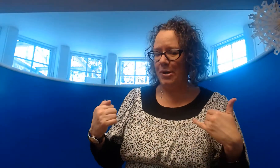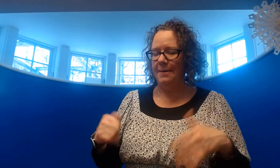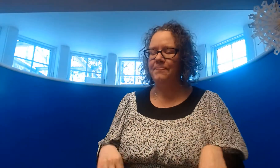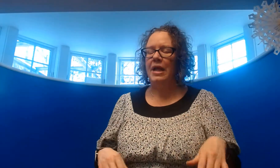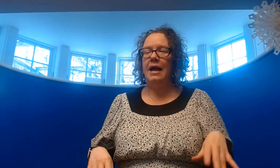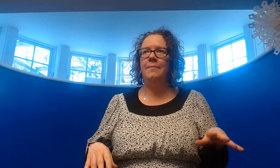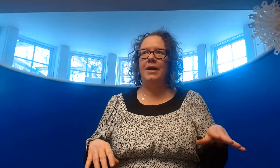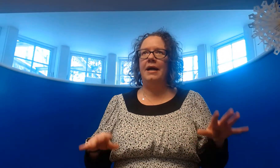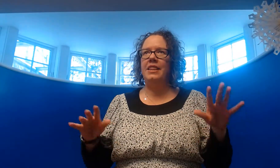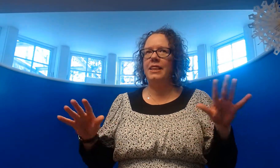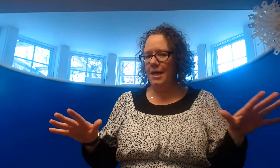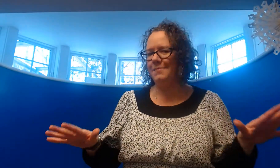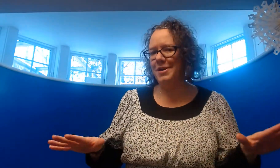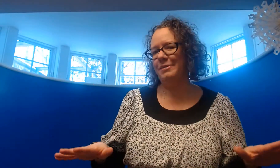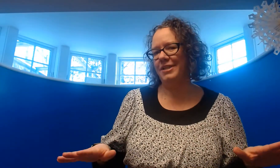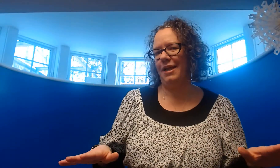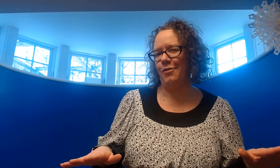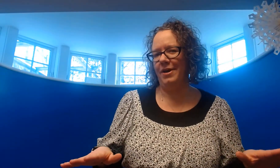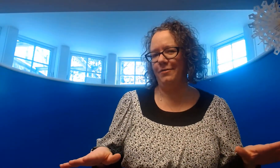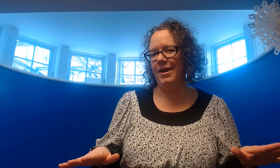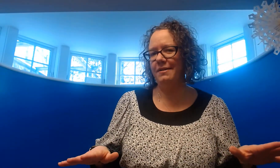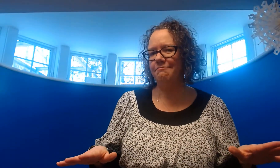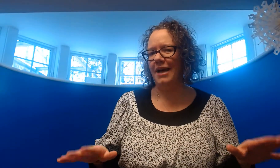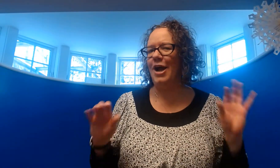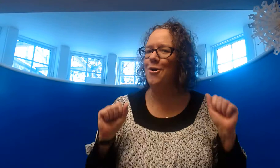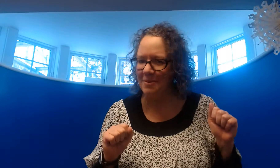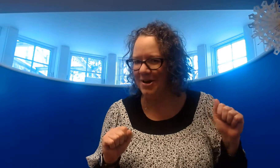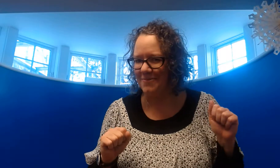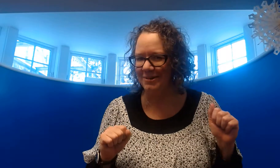I think I'm going to be able to get all the way through it. I hope I'm going to be able